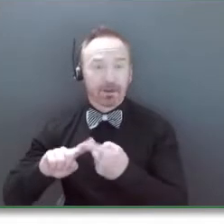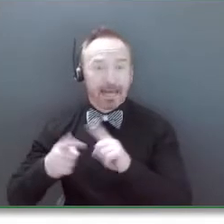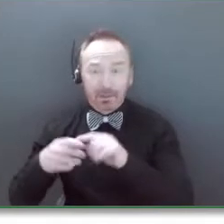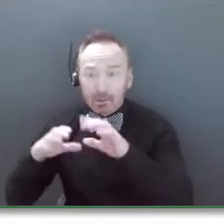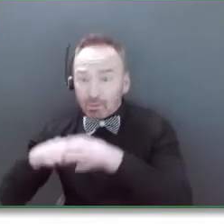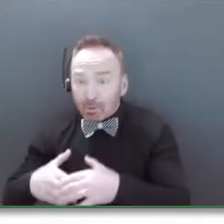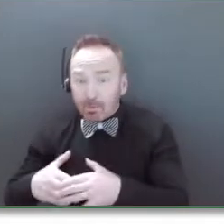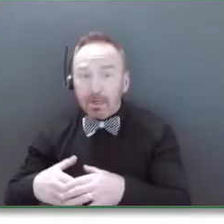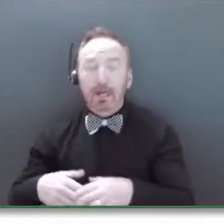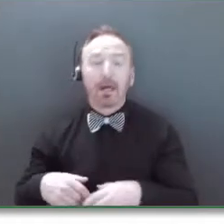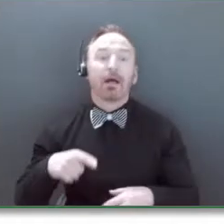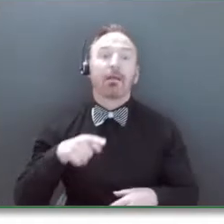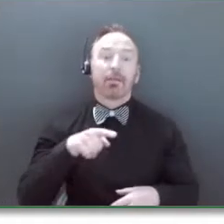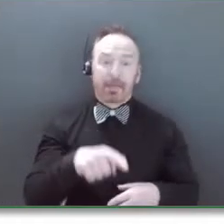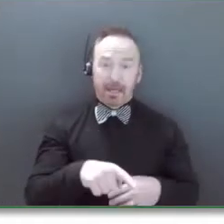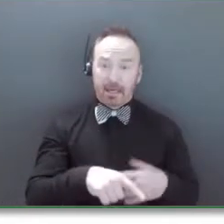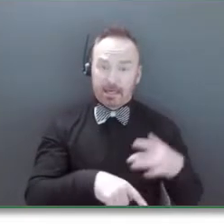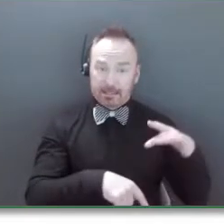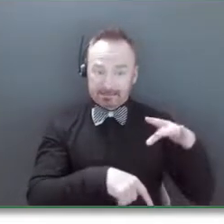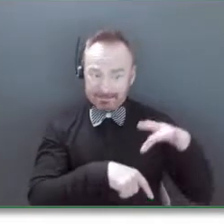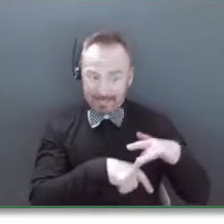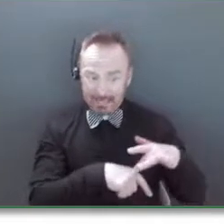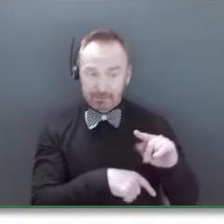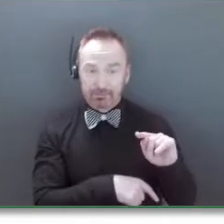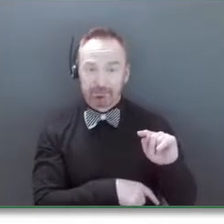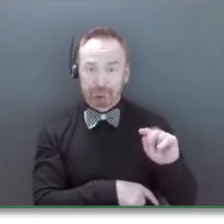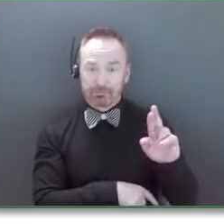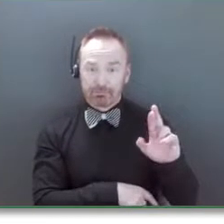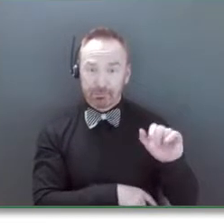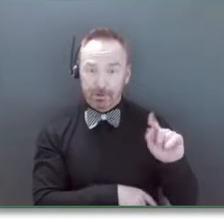rider at our hiking center which is located at Pacific Spirit Park which is